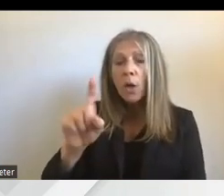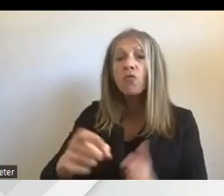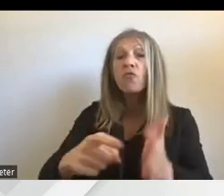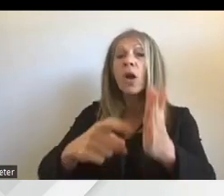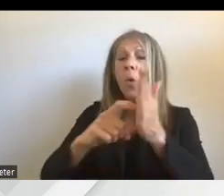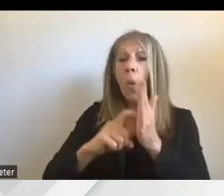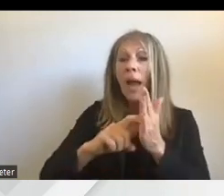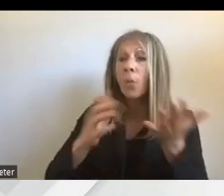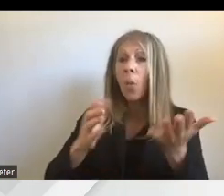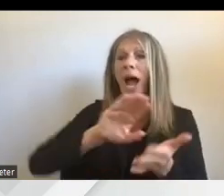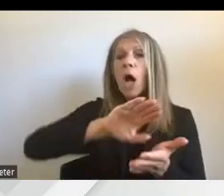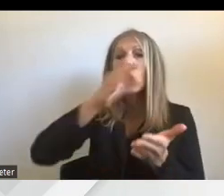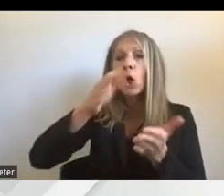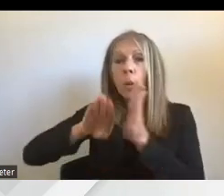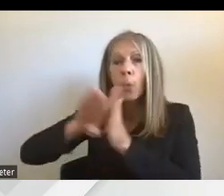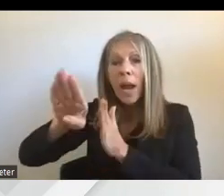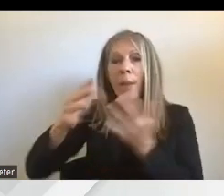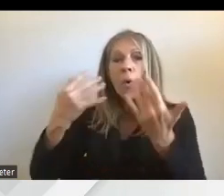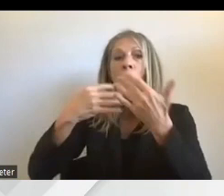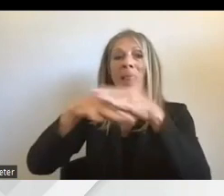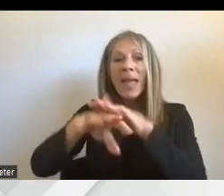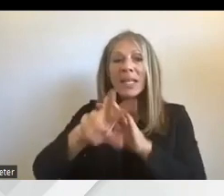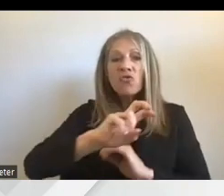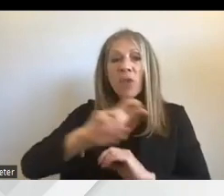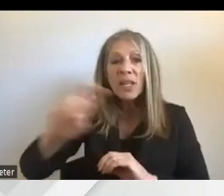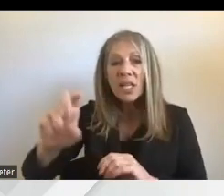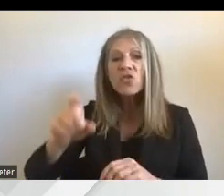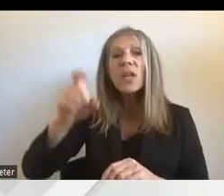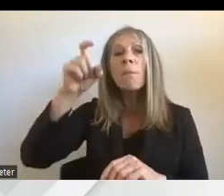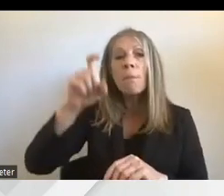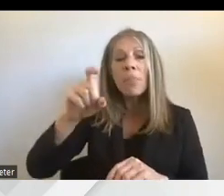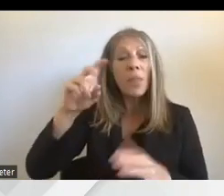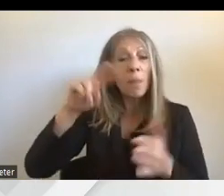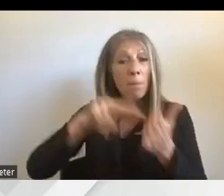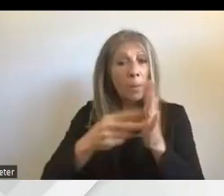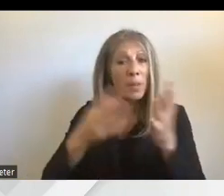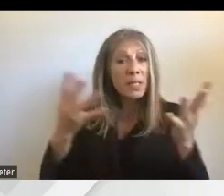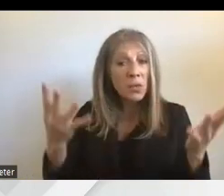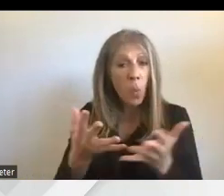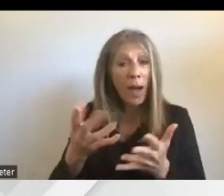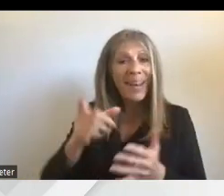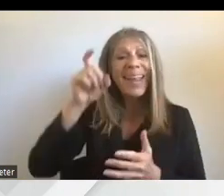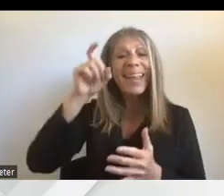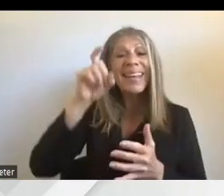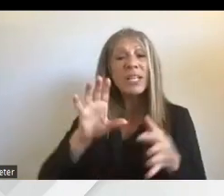require a curb ramp or blended transition, and the purpose of that is that it needs